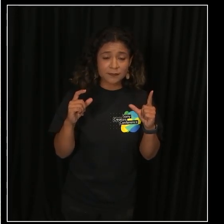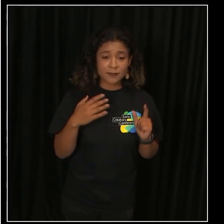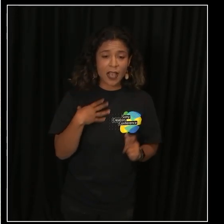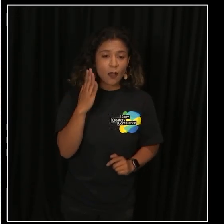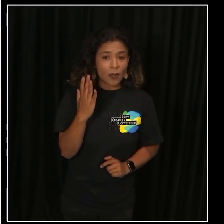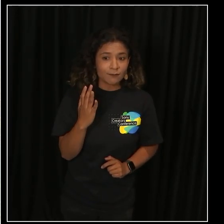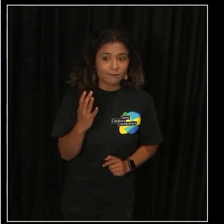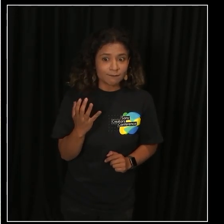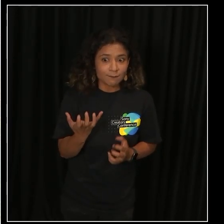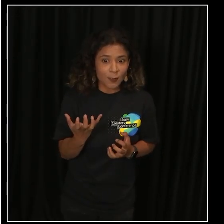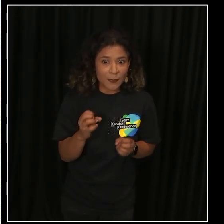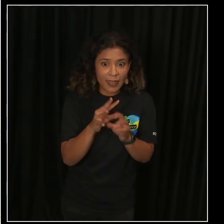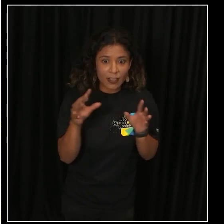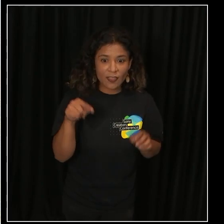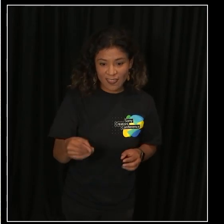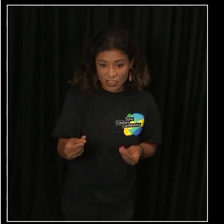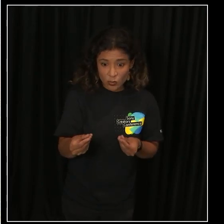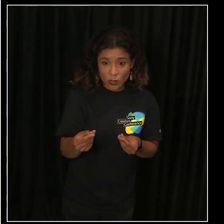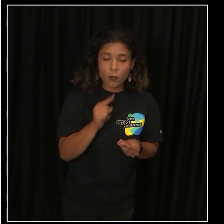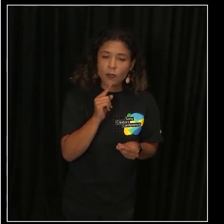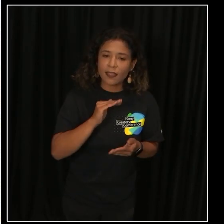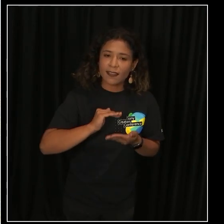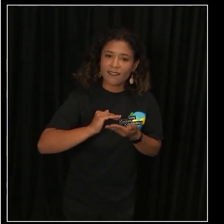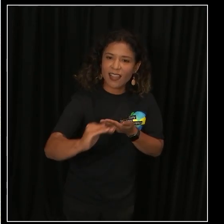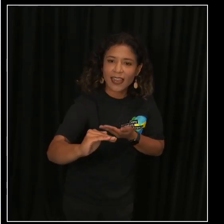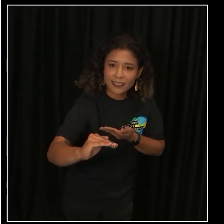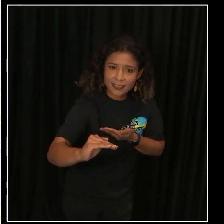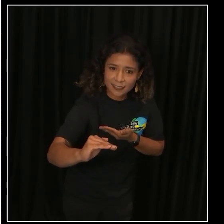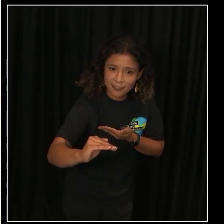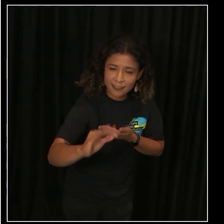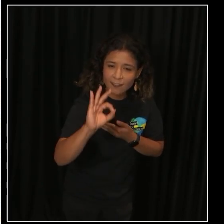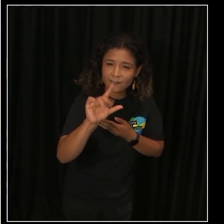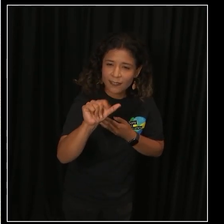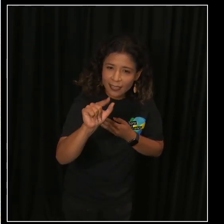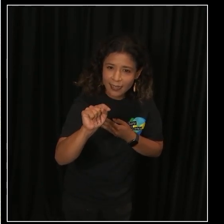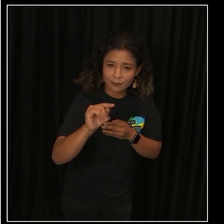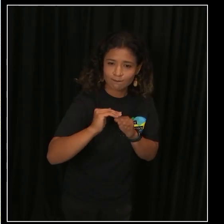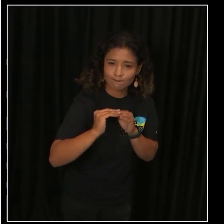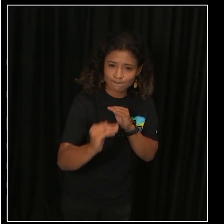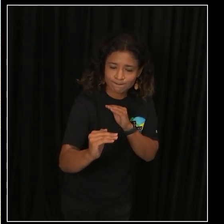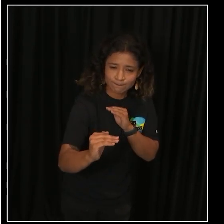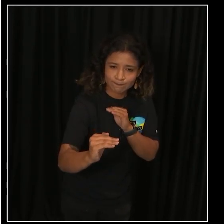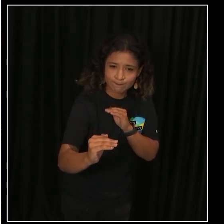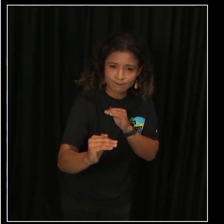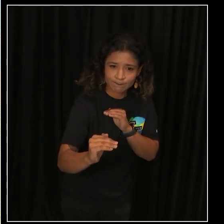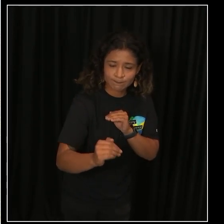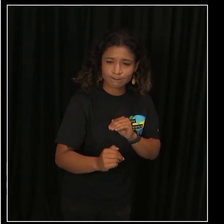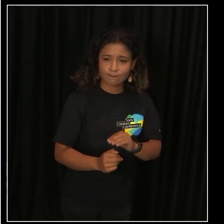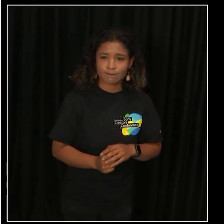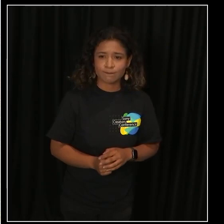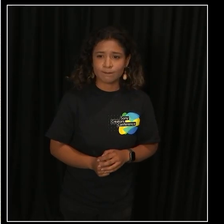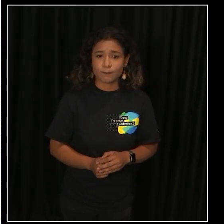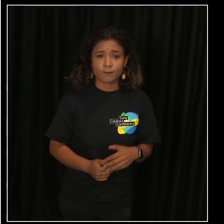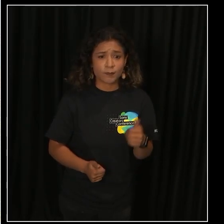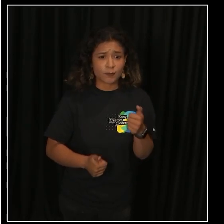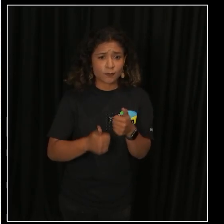This ground is basically completely flat. You know PS4, there's a few meshes here and there, but for the most part, this is just flat terrain.